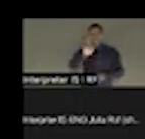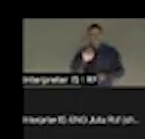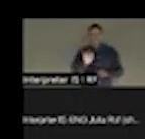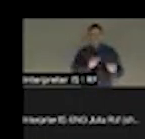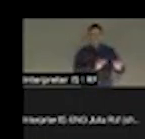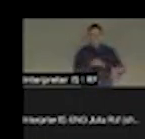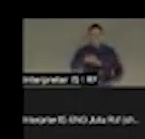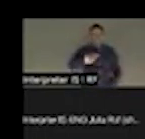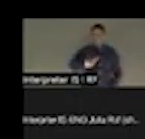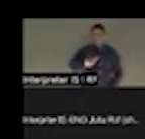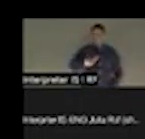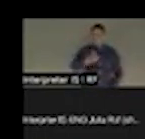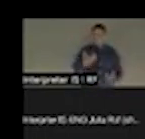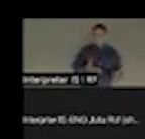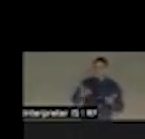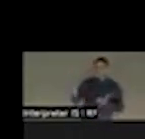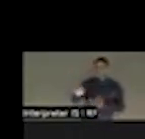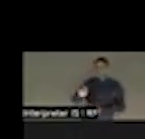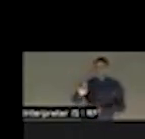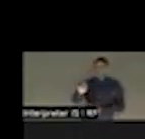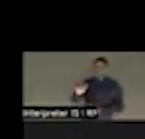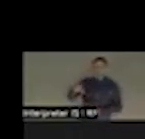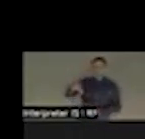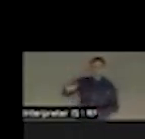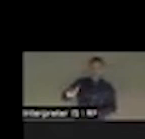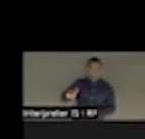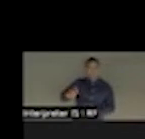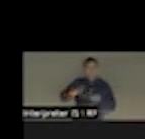So. Thank you, Peter. That was a very good update.